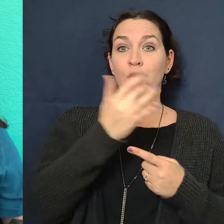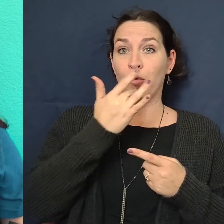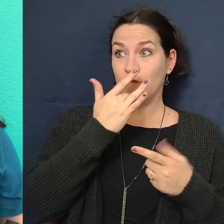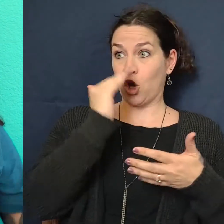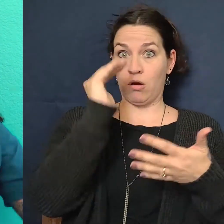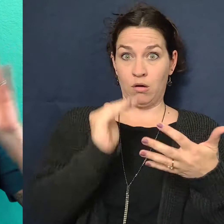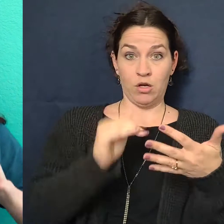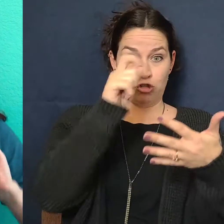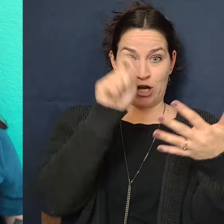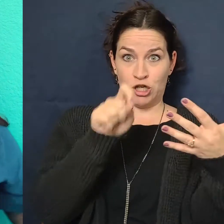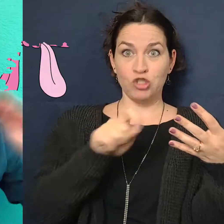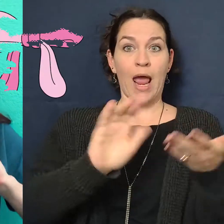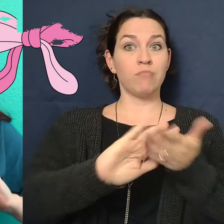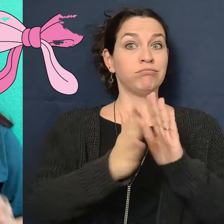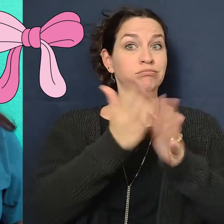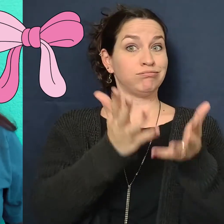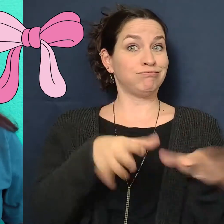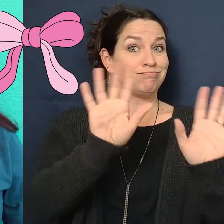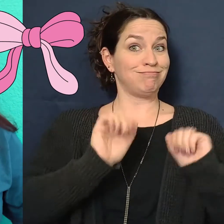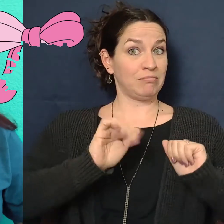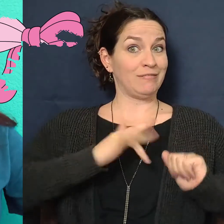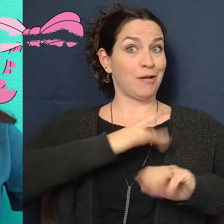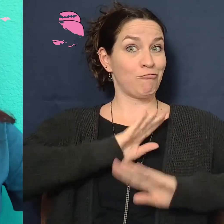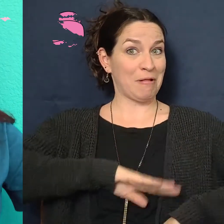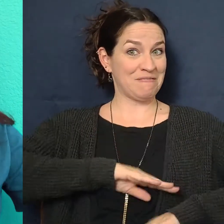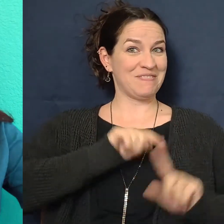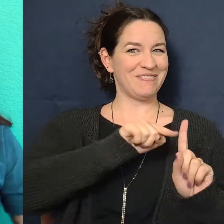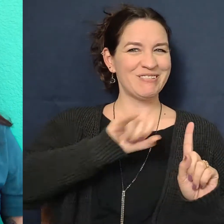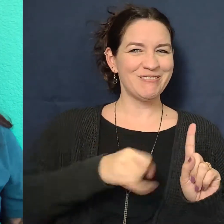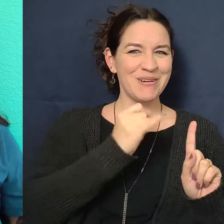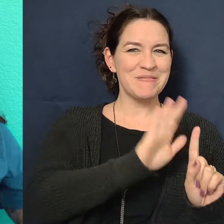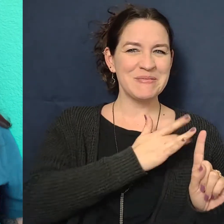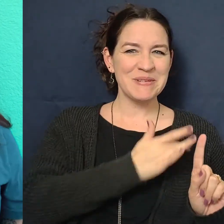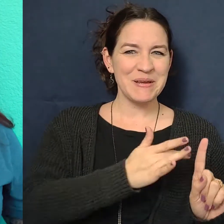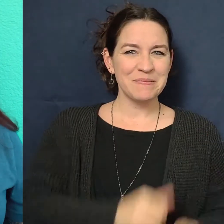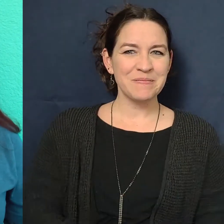are going to tend to want to have it, like, wrapped up in a nice, neat little bow, and it's handled, and everybody knows everything.